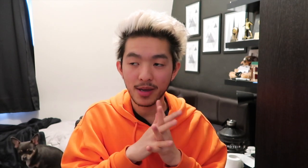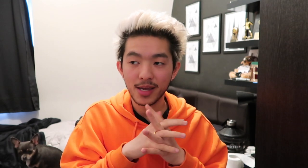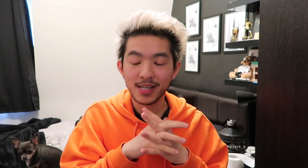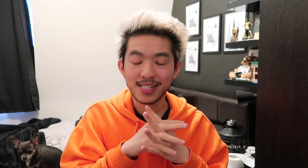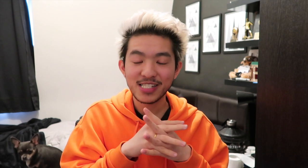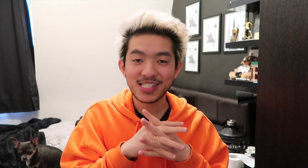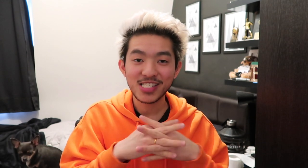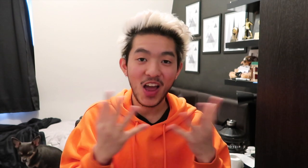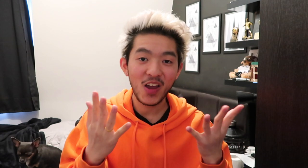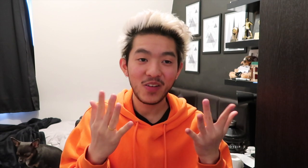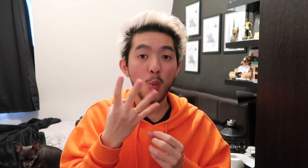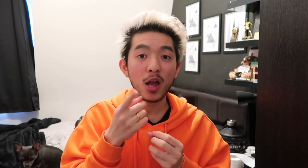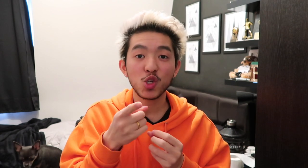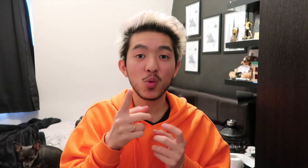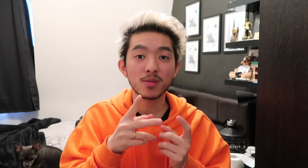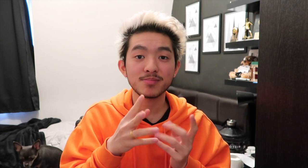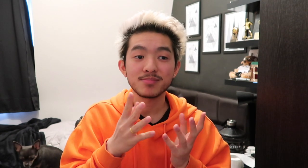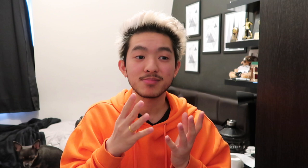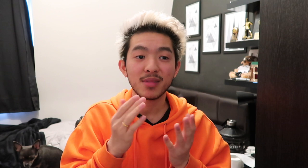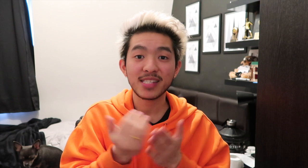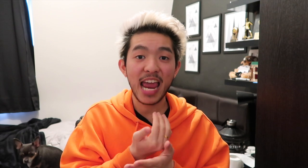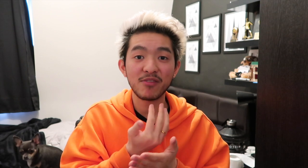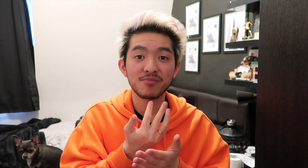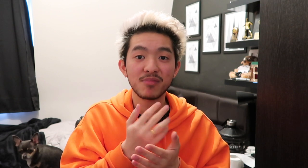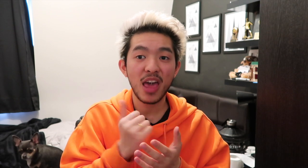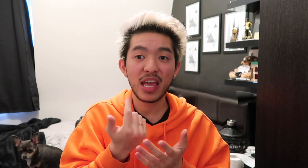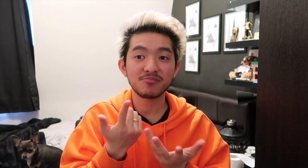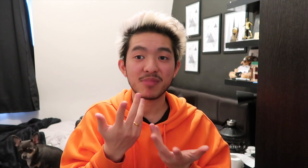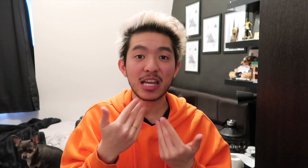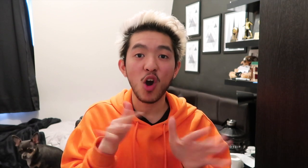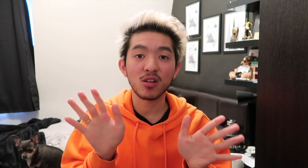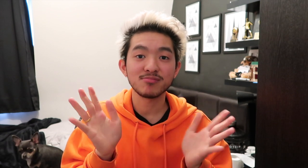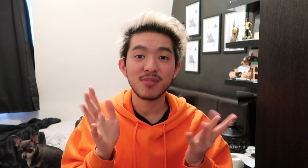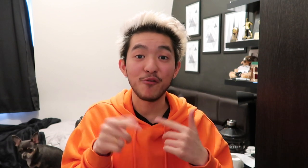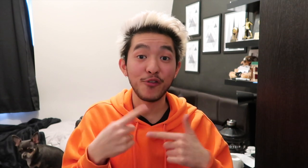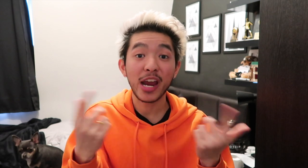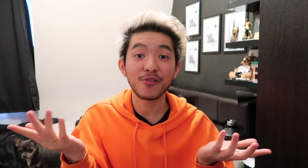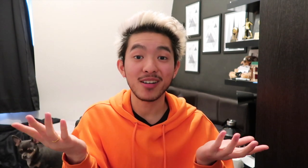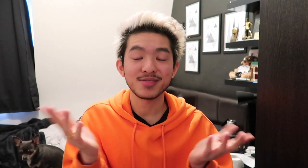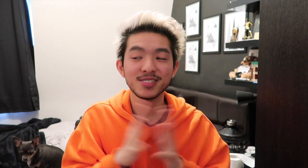So, once when it was saved - I couldn't reverse them back, the other half was gone forever...